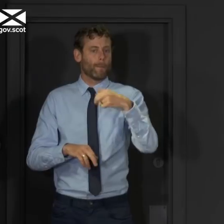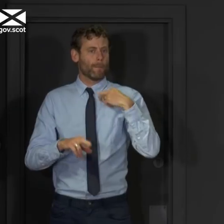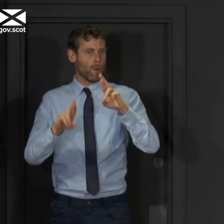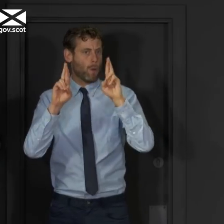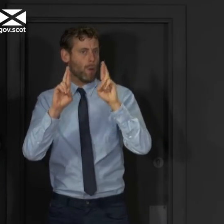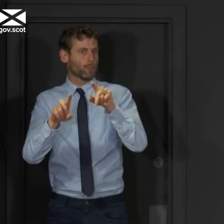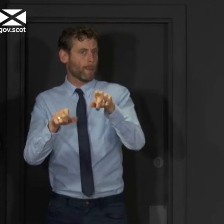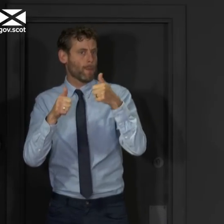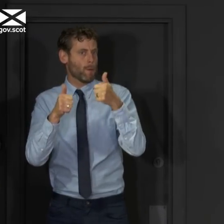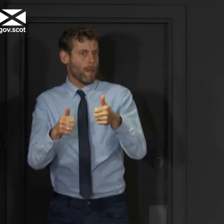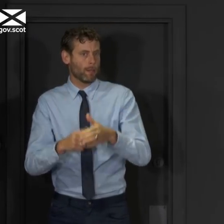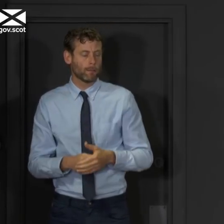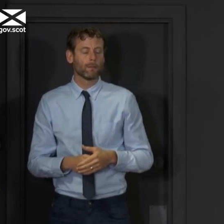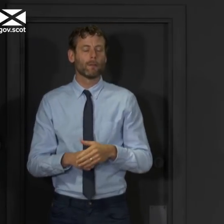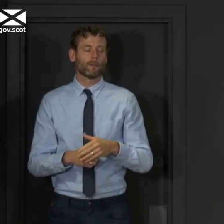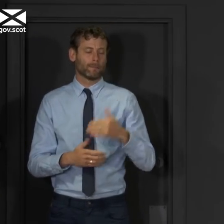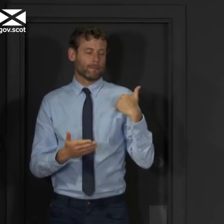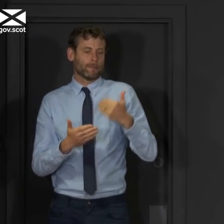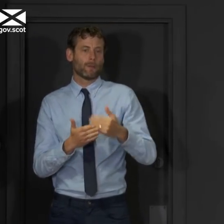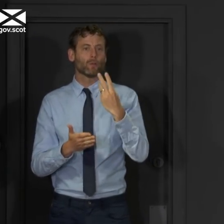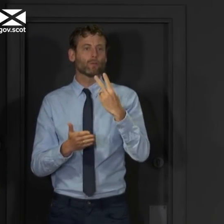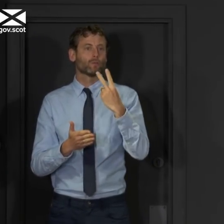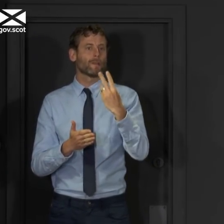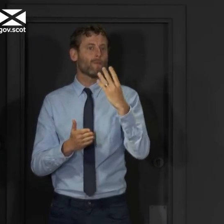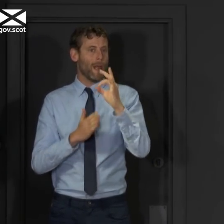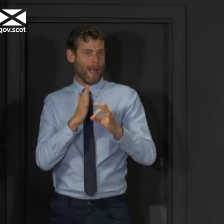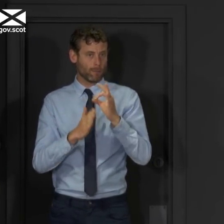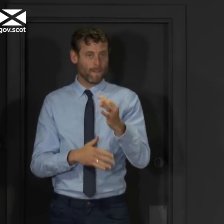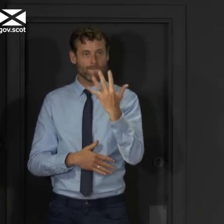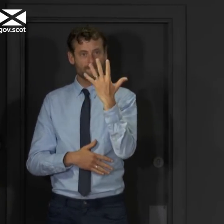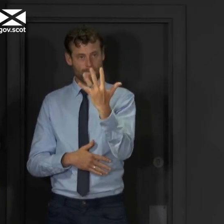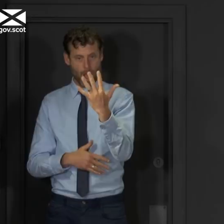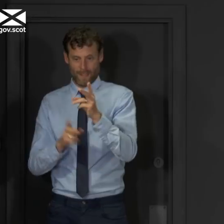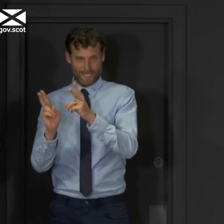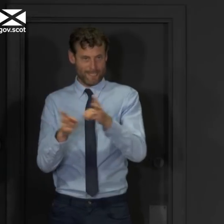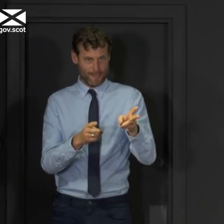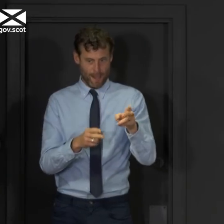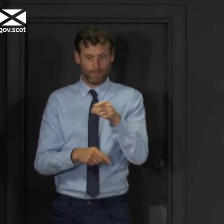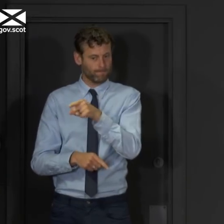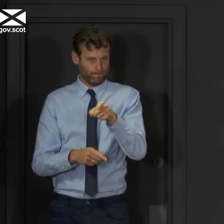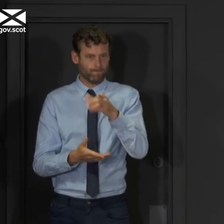And in the past 24 hours, 5 deaths were registered of patients confirmed through a test as having